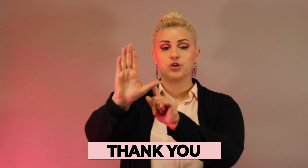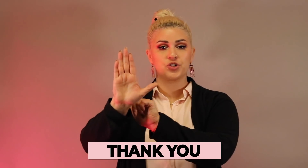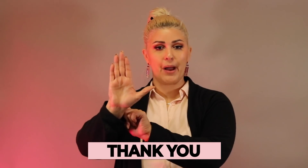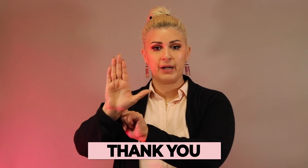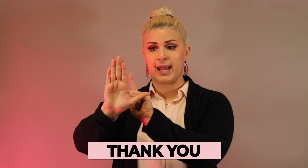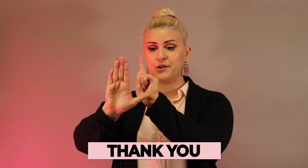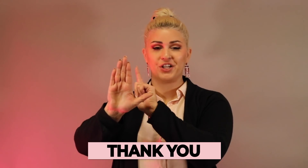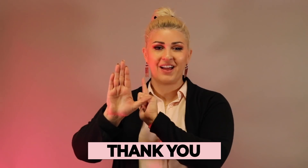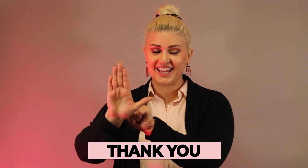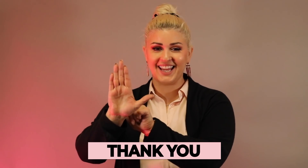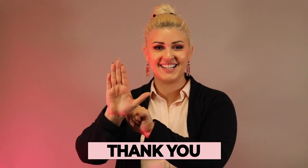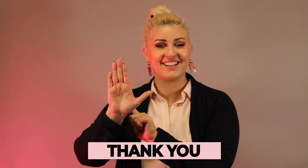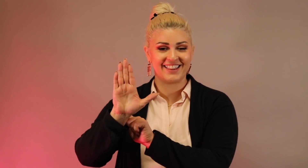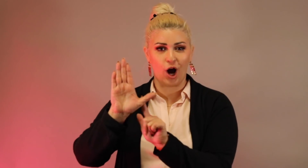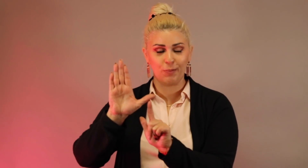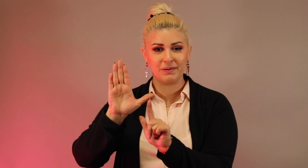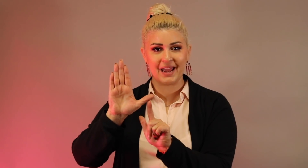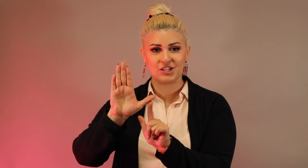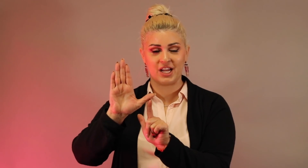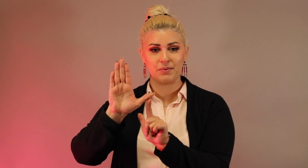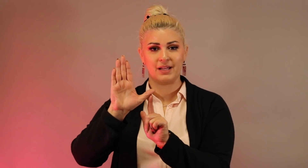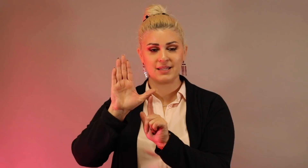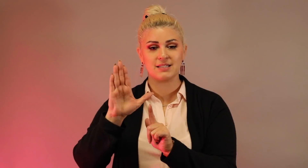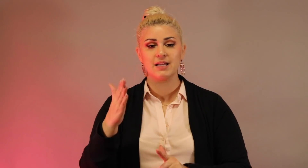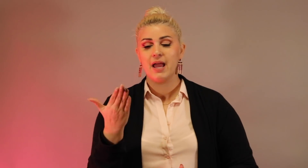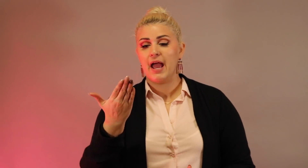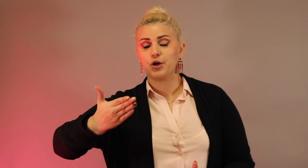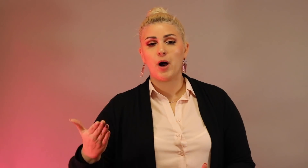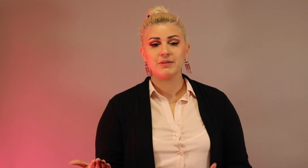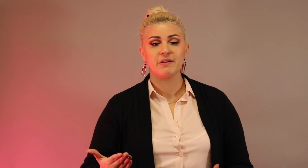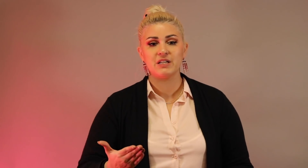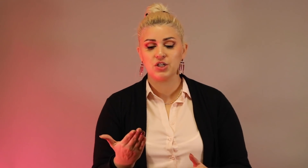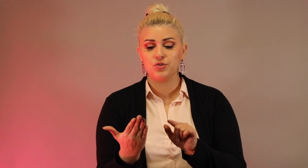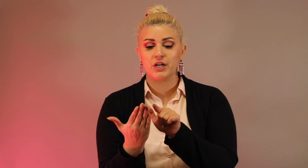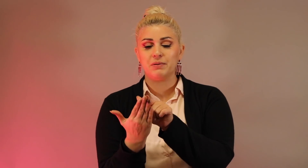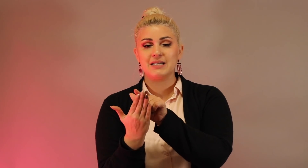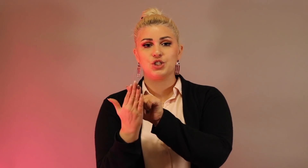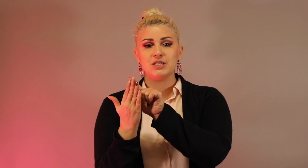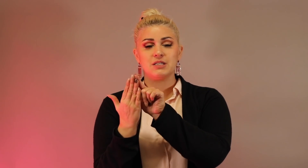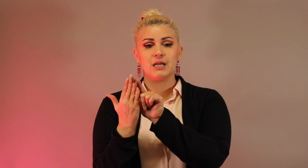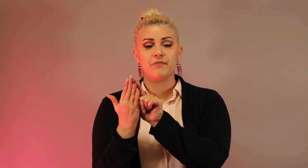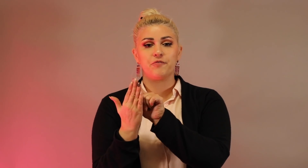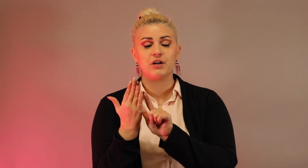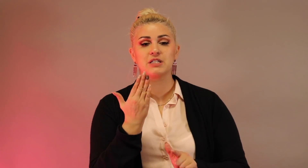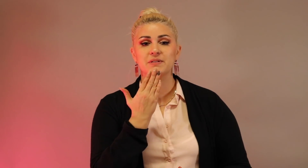your dominant hand, again the open B hand shape like this, and your palm is gonna be facing you. You're going to place just the tip of your fingertips